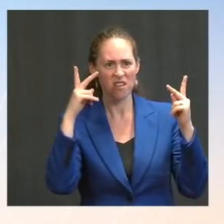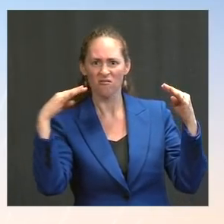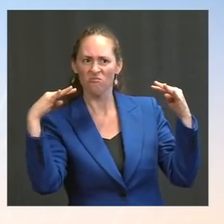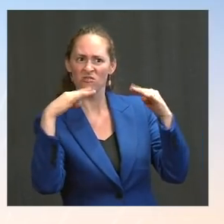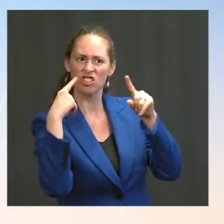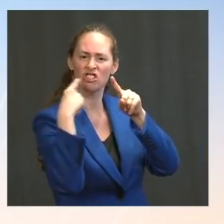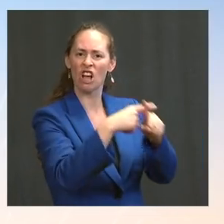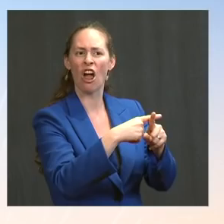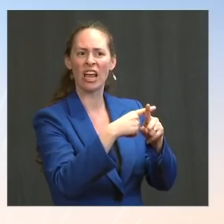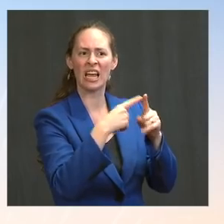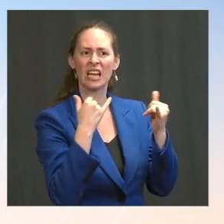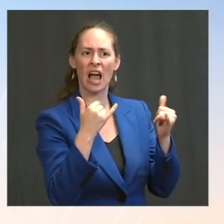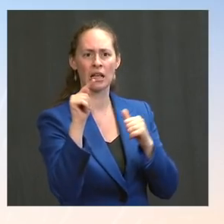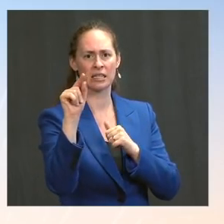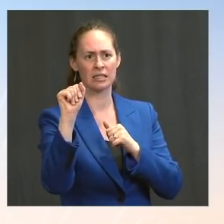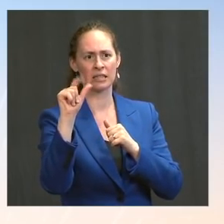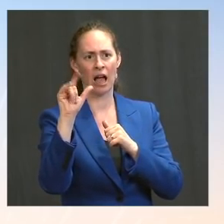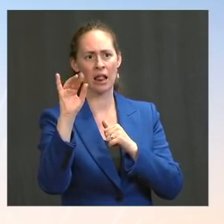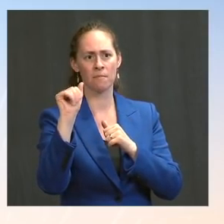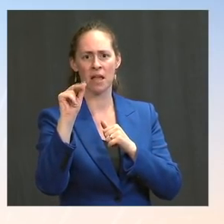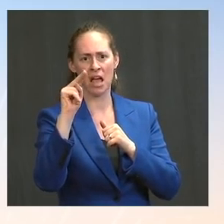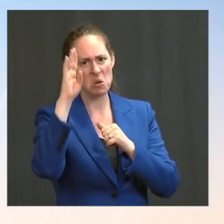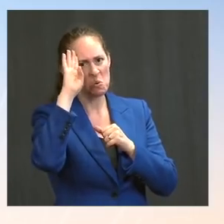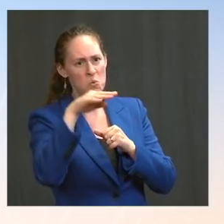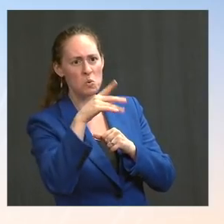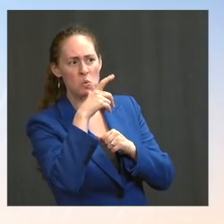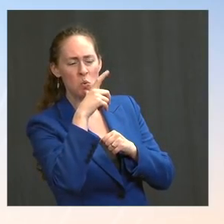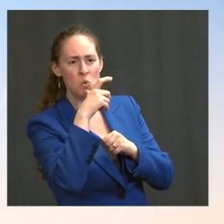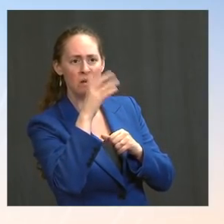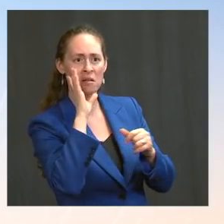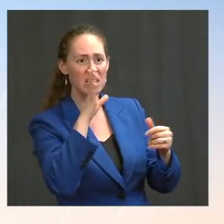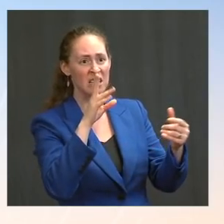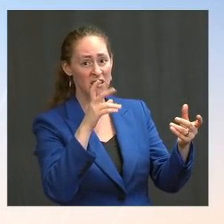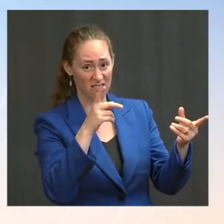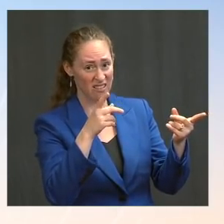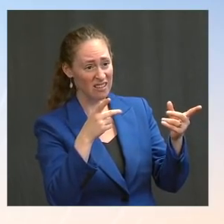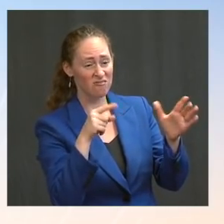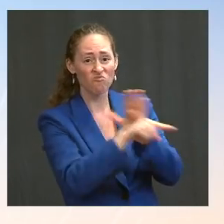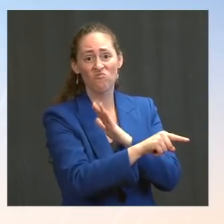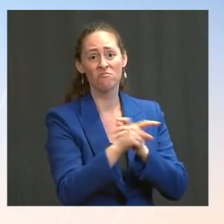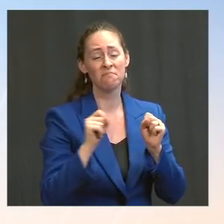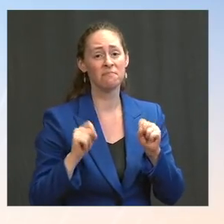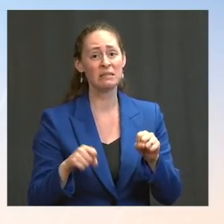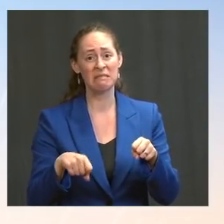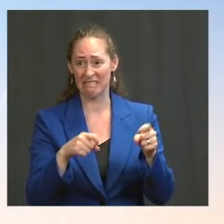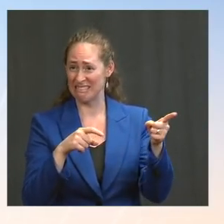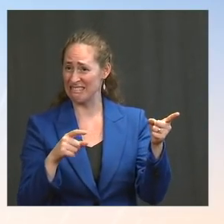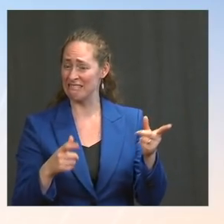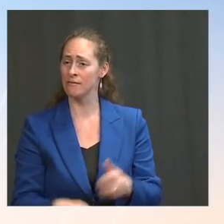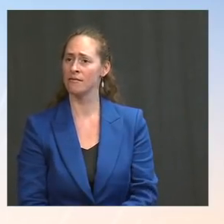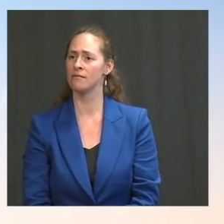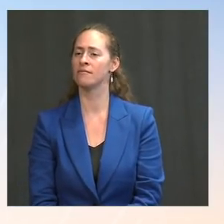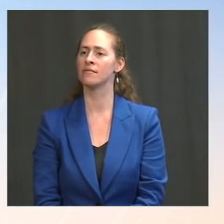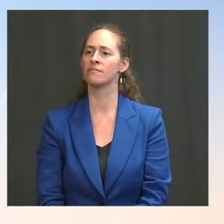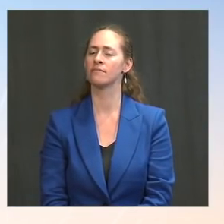what assurances does the administration have to them that they can be moved safely -- that these visa applicants can be moved safely? I mean, isn't there a target now on their backs